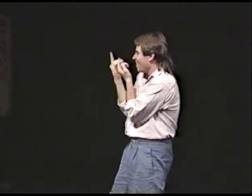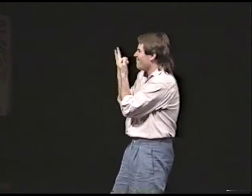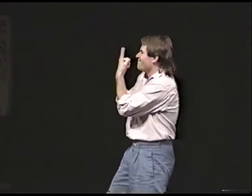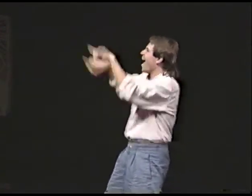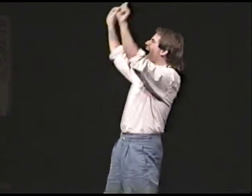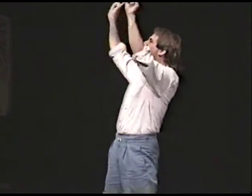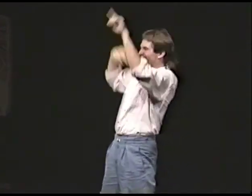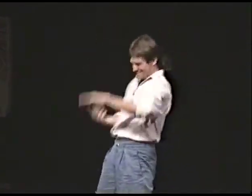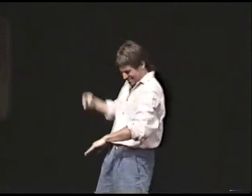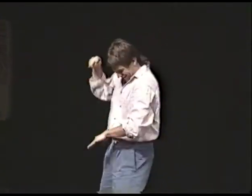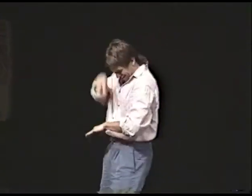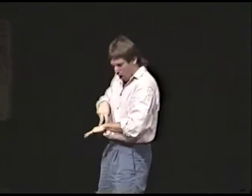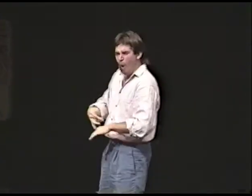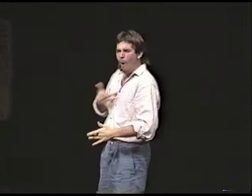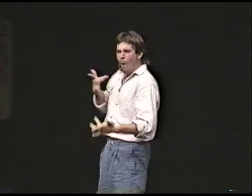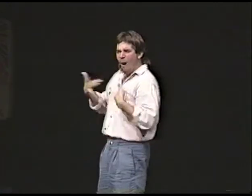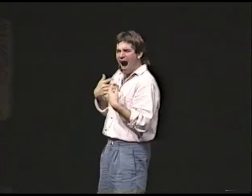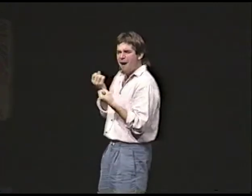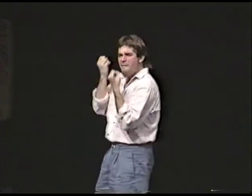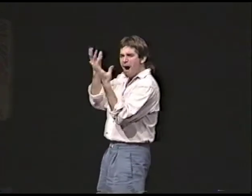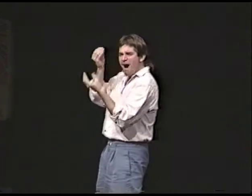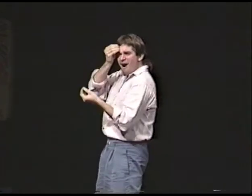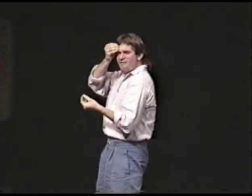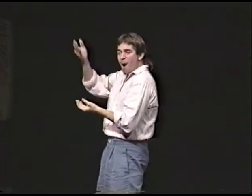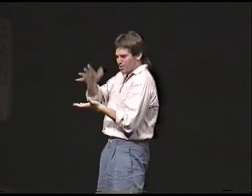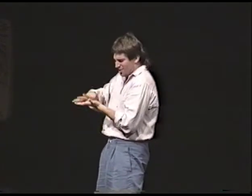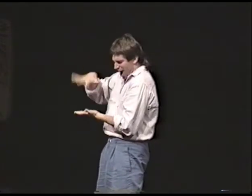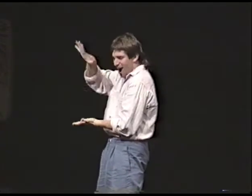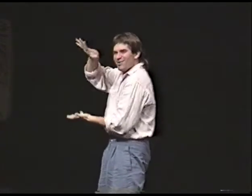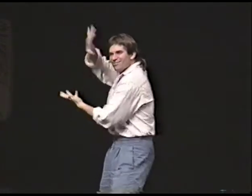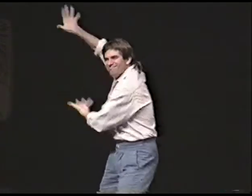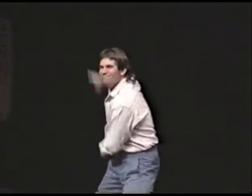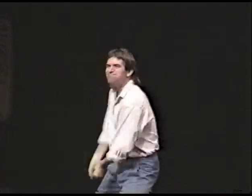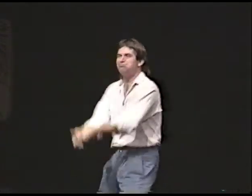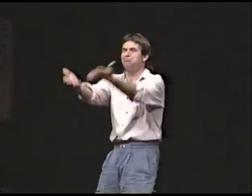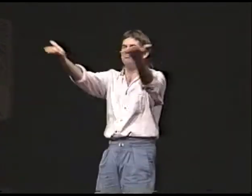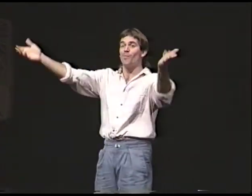And the convention's coming up. And finally, here I am, and it's really exciting.